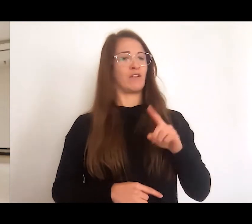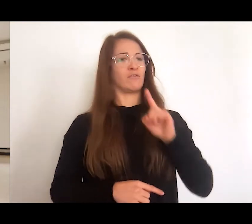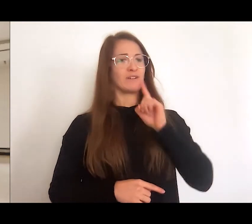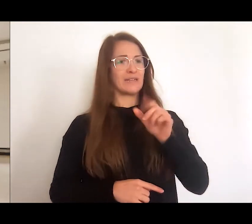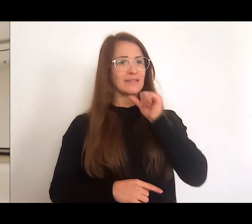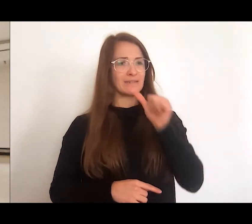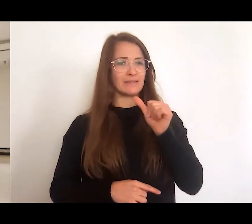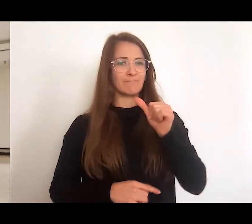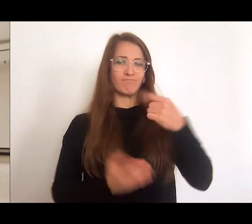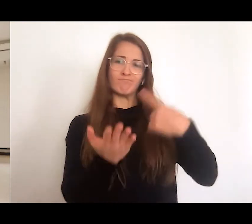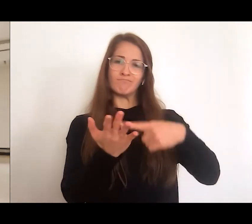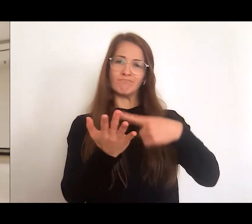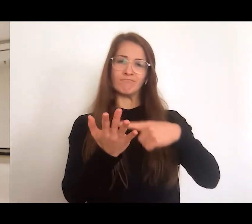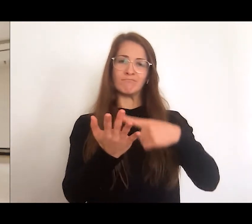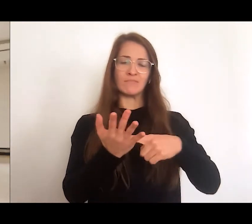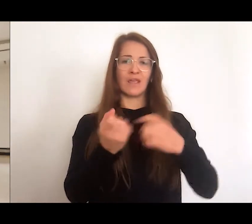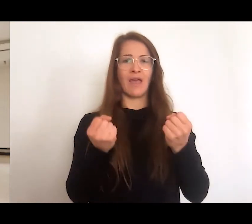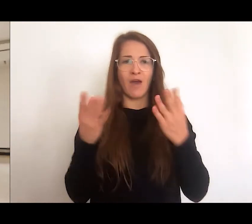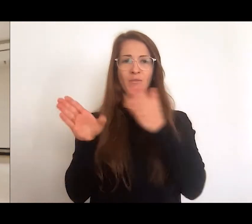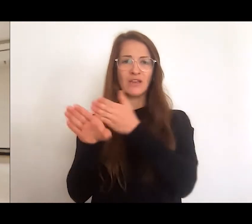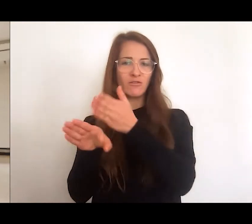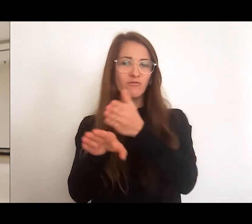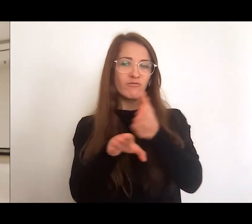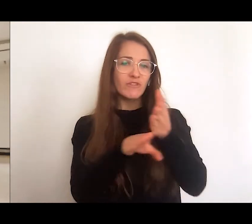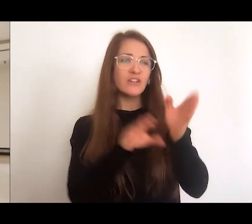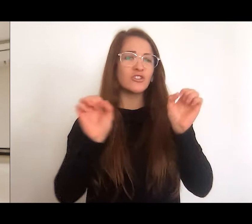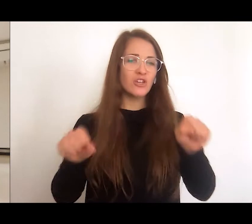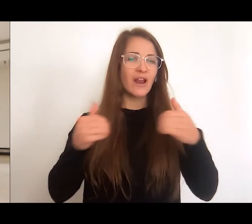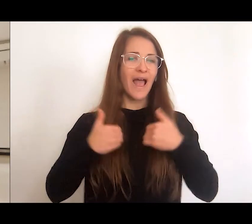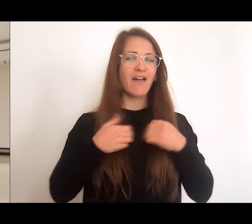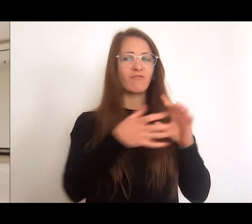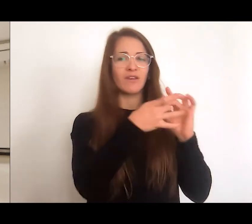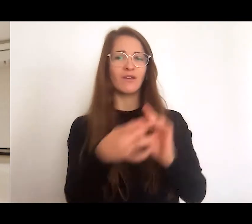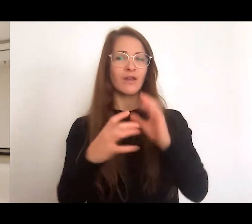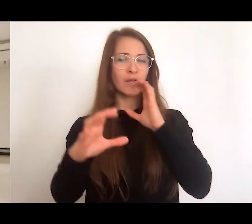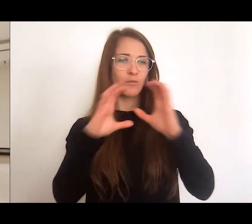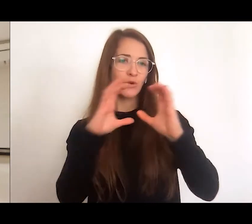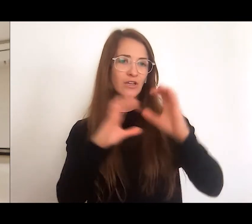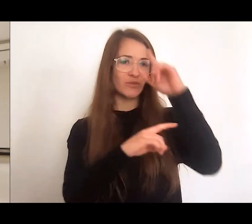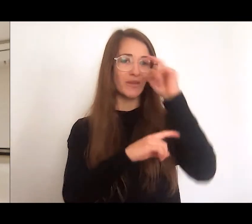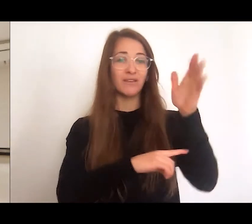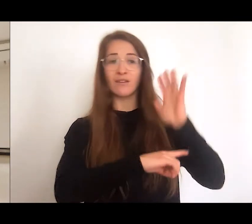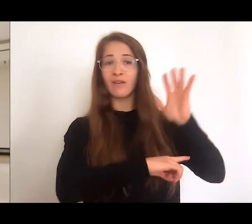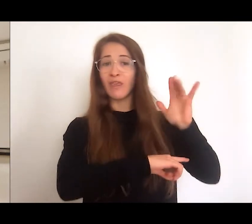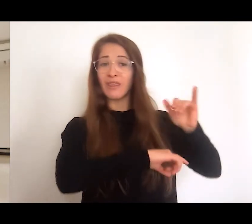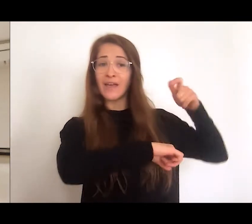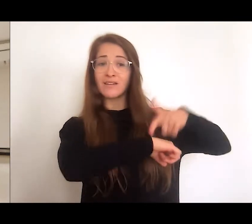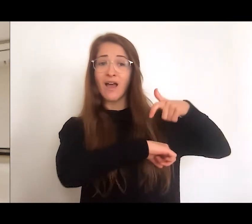AND WE DIDN'T REALLY TALK ABOUT THE NUMBER OF CAREERS THAT THERE COULD BE WITH COMMUNICATIONS